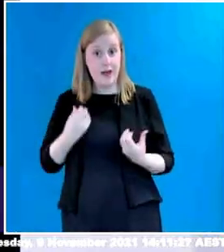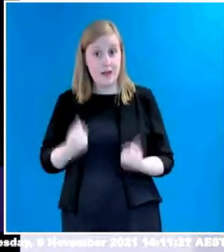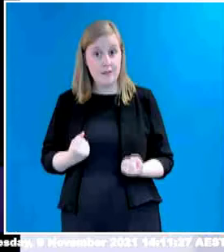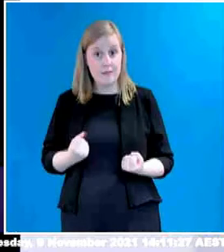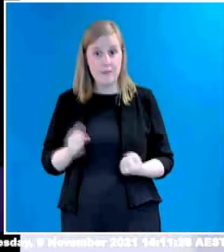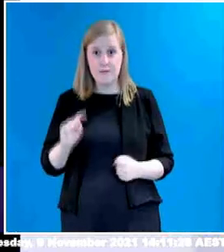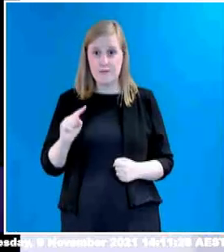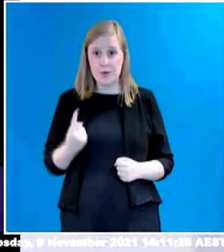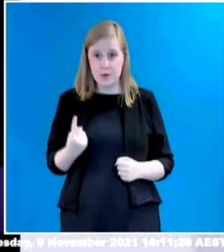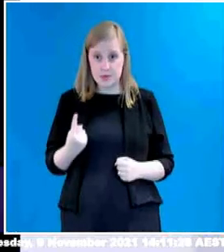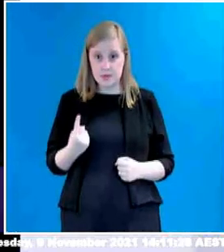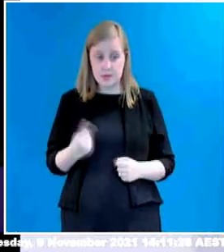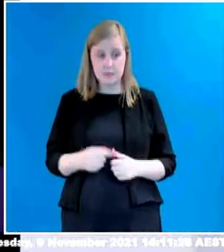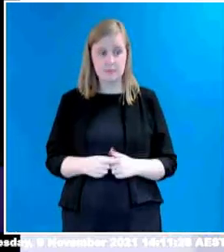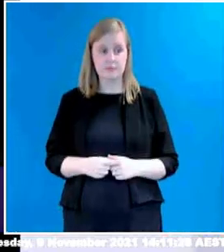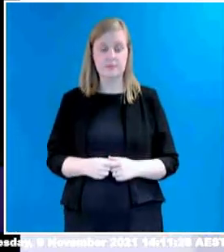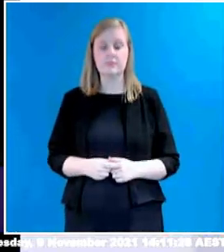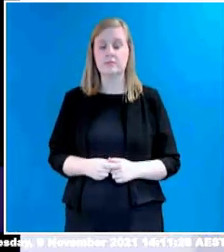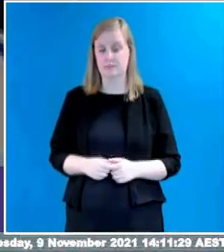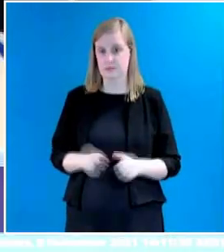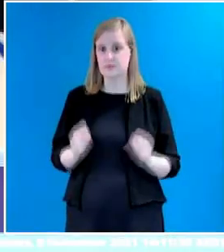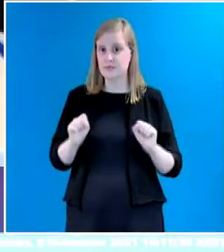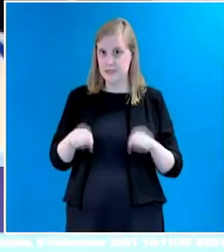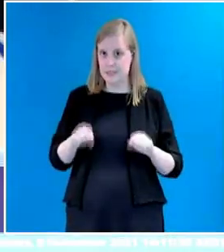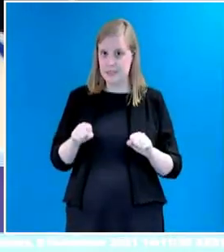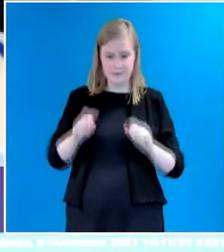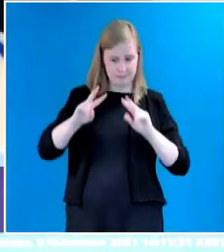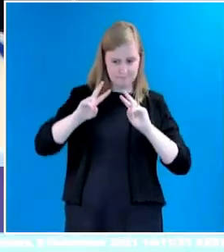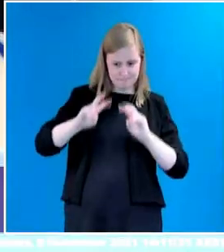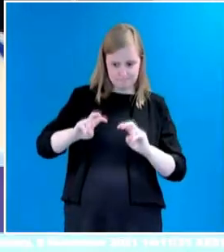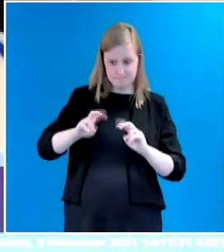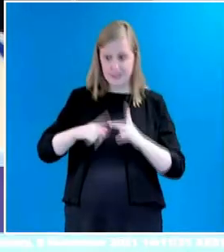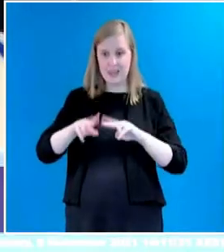A National Interest Analysis is part of the process.